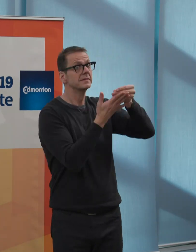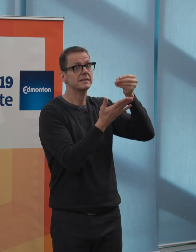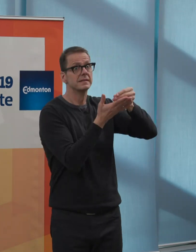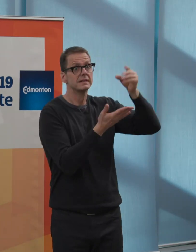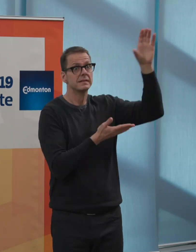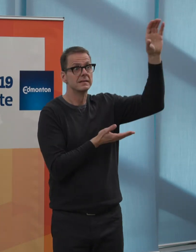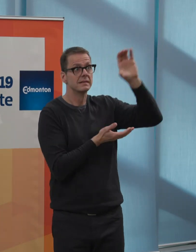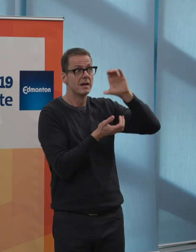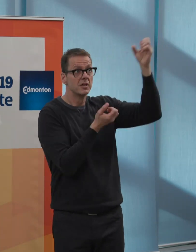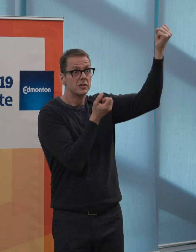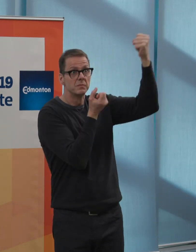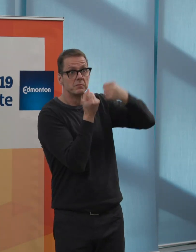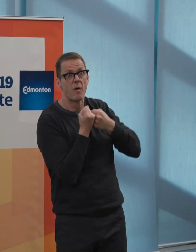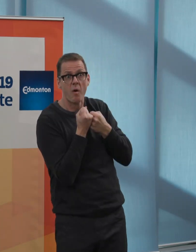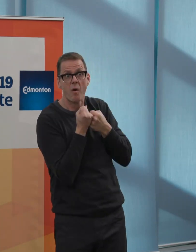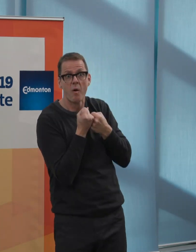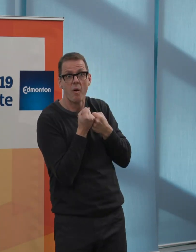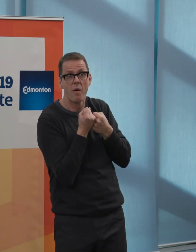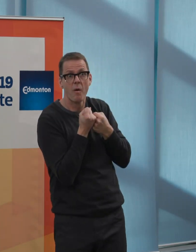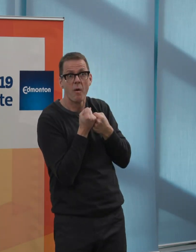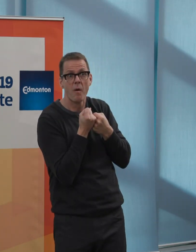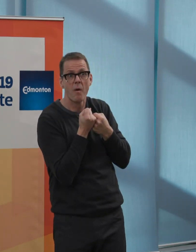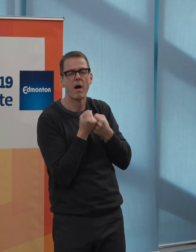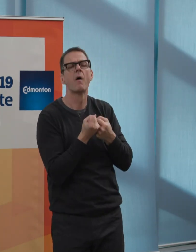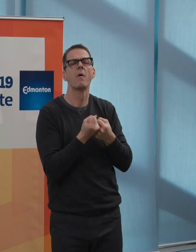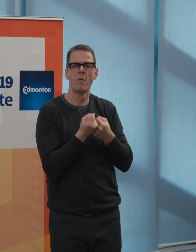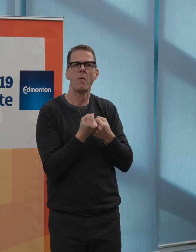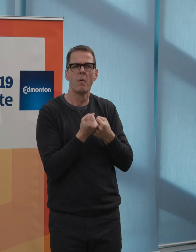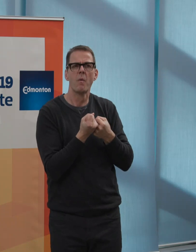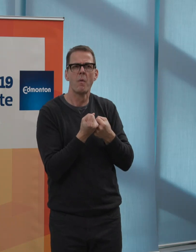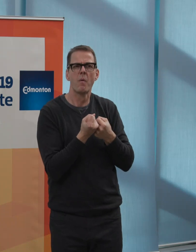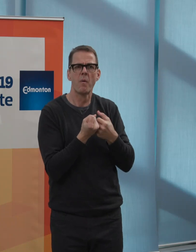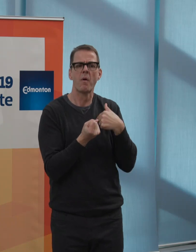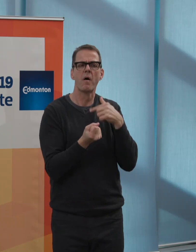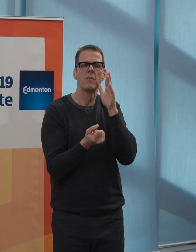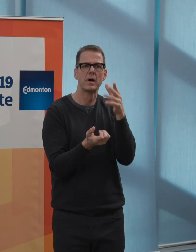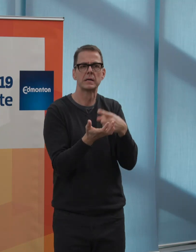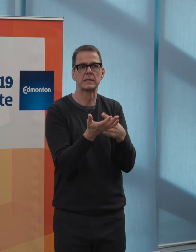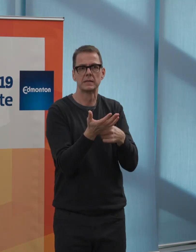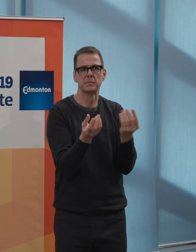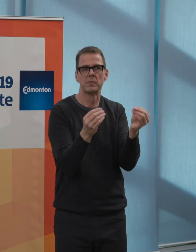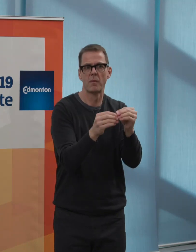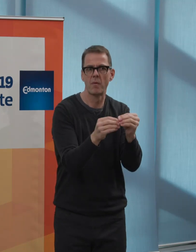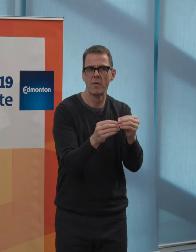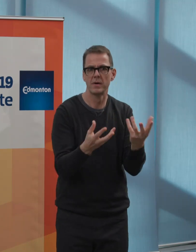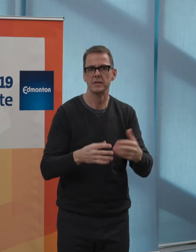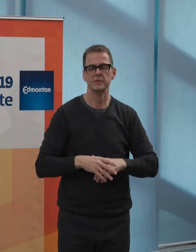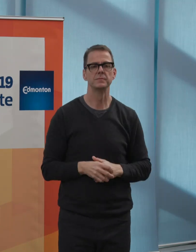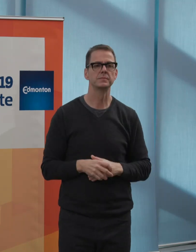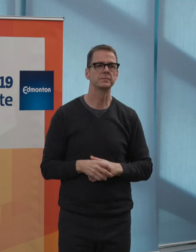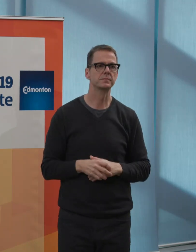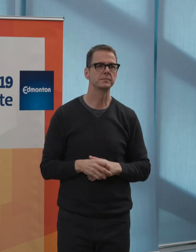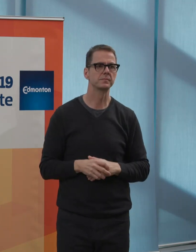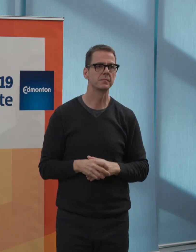further questions from our online participants Dustin anything